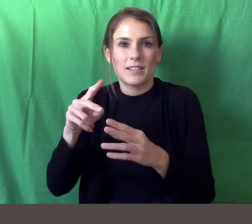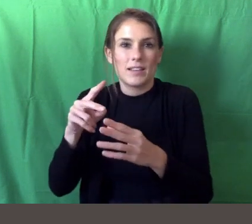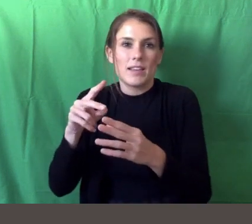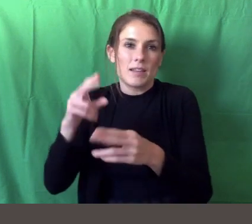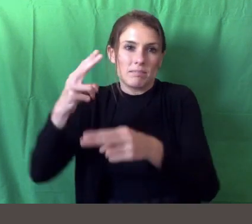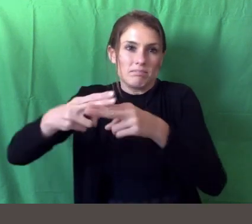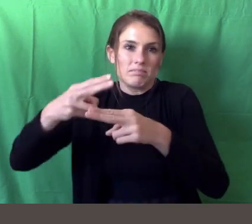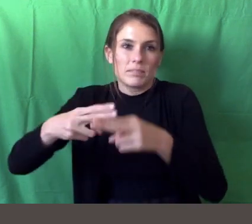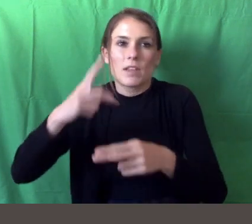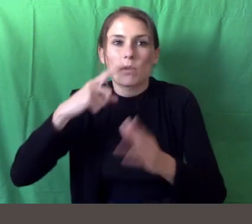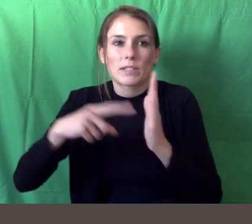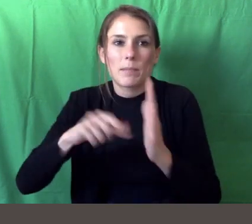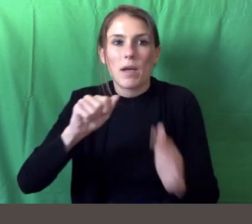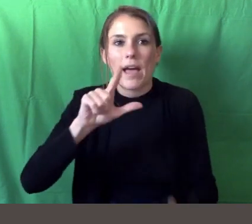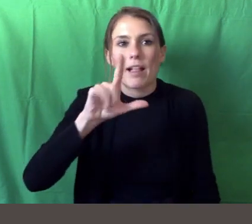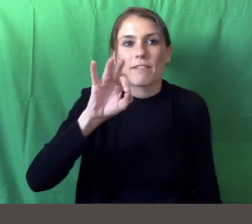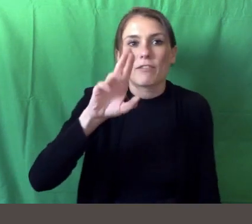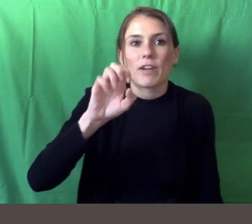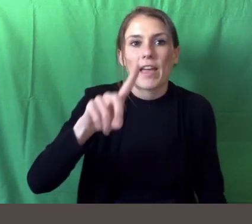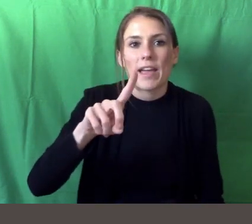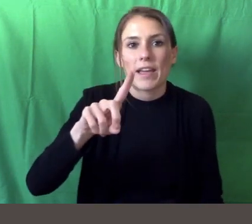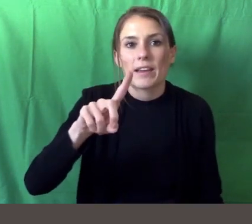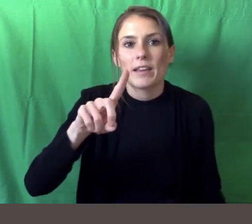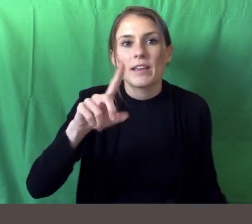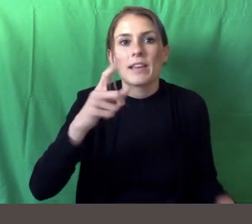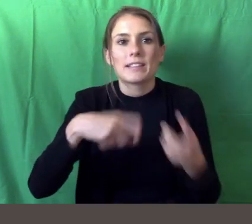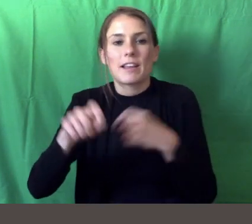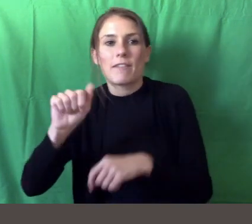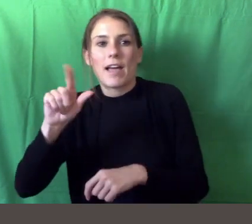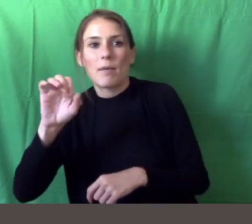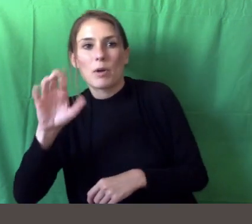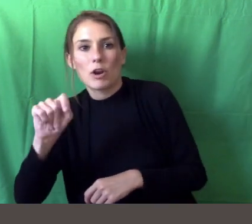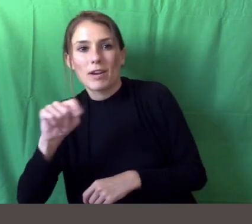Not necessarily. It may be fundamental to the model algorithms themselves.